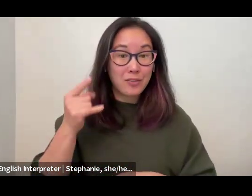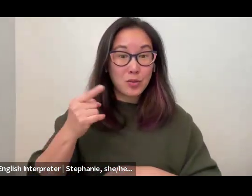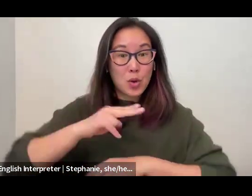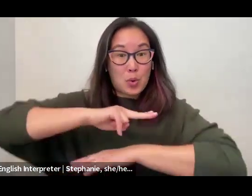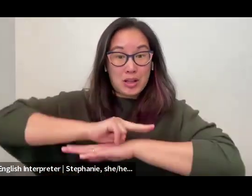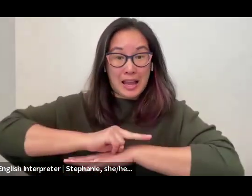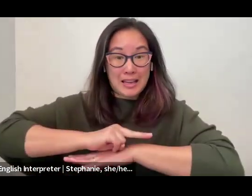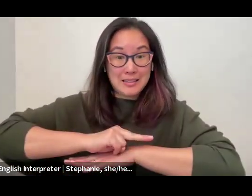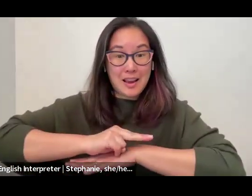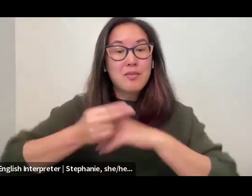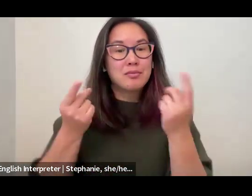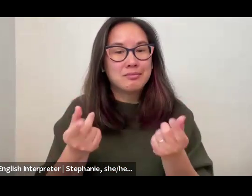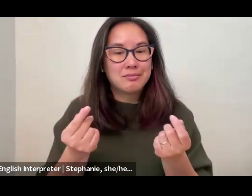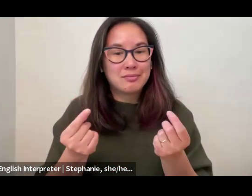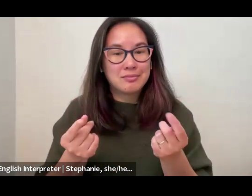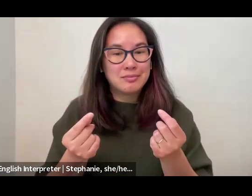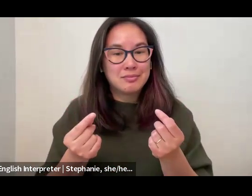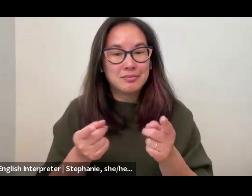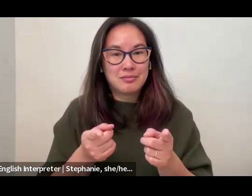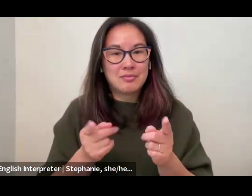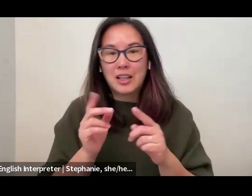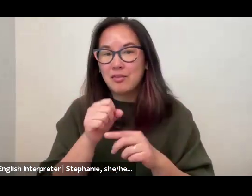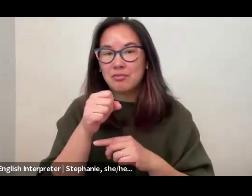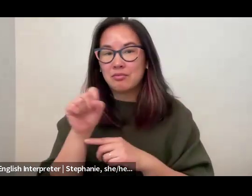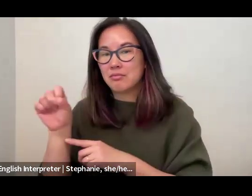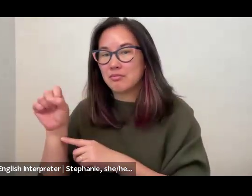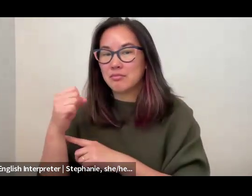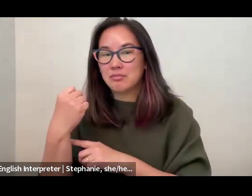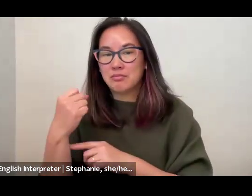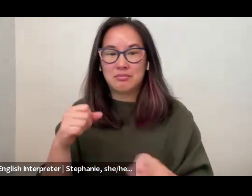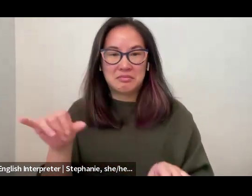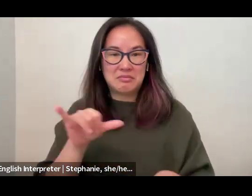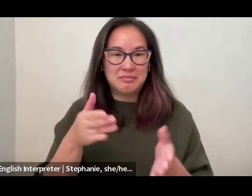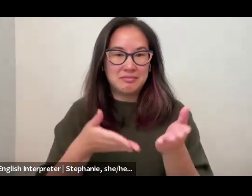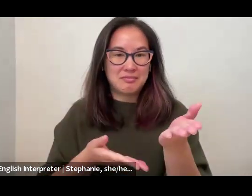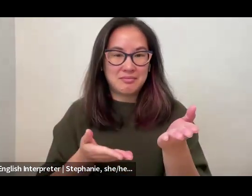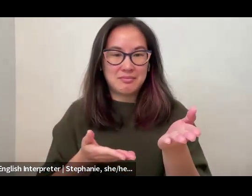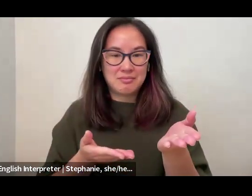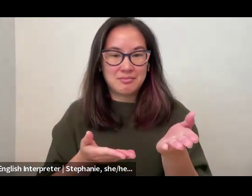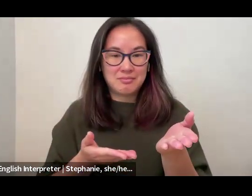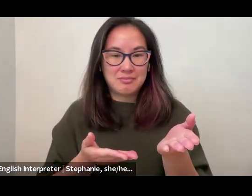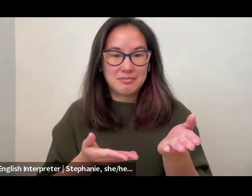then your options would be turning your head left to right, or tipping your head,